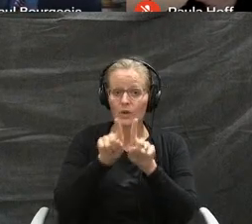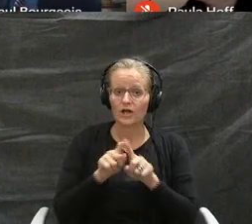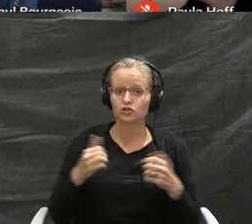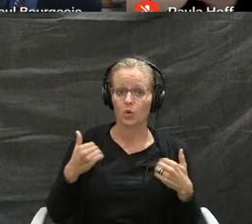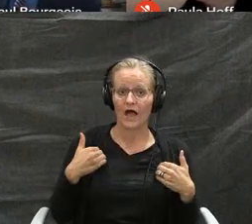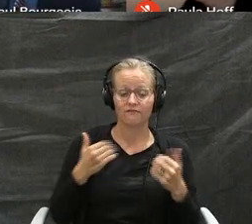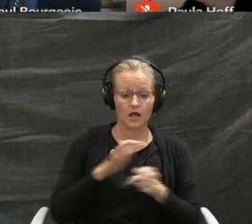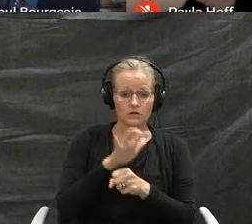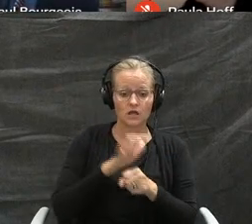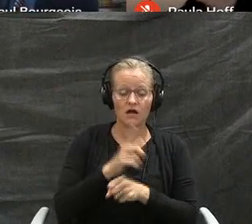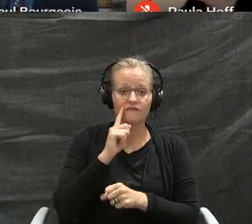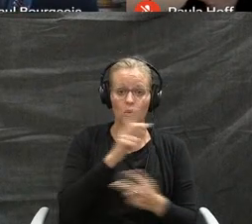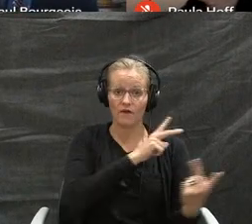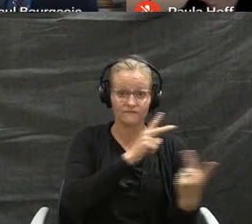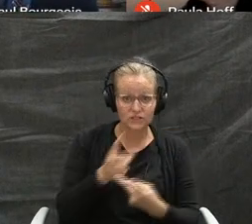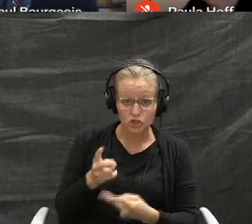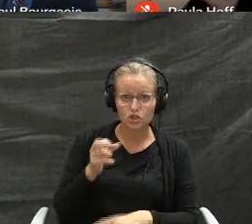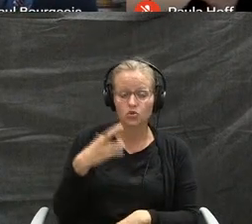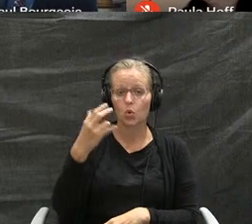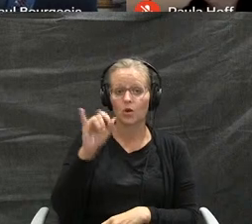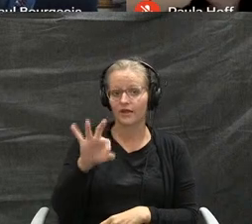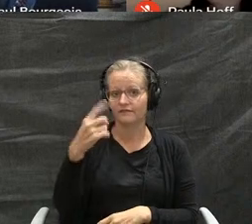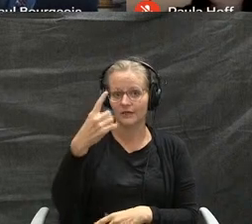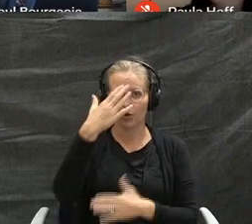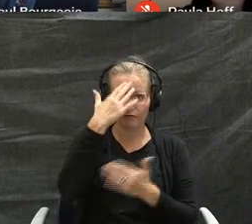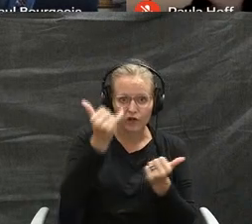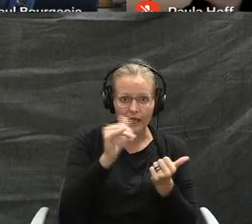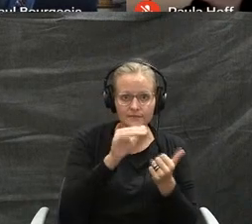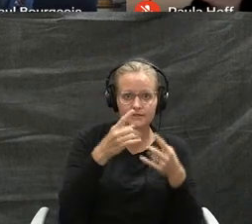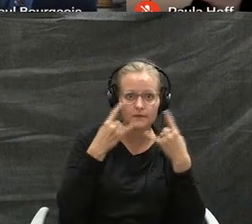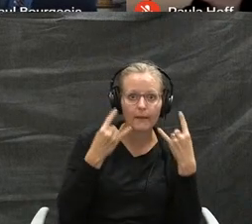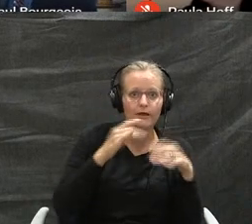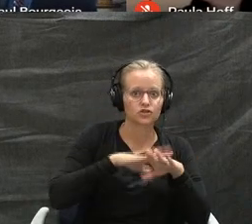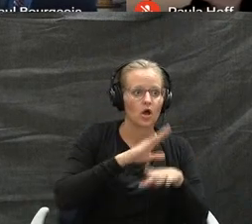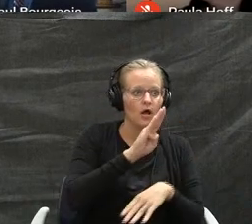their mask on a bus or something like that, or doesn't come from